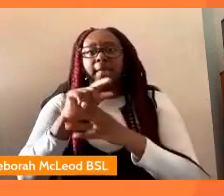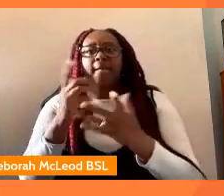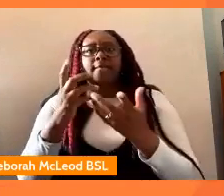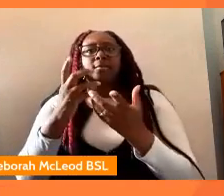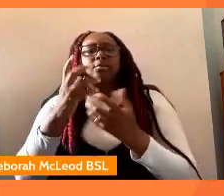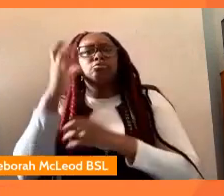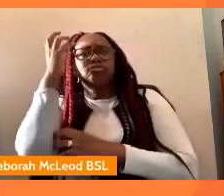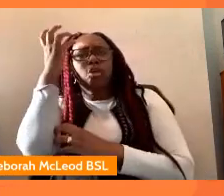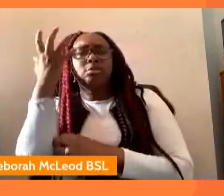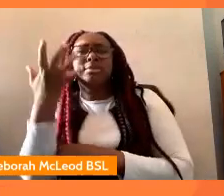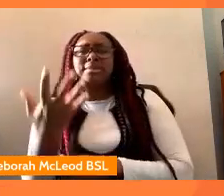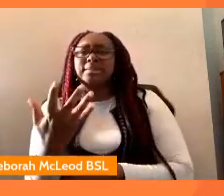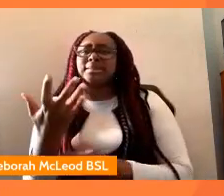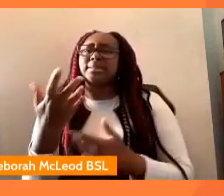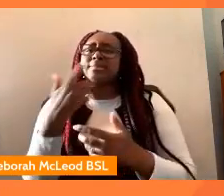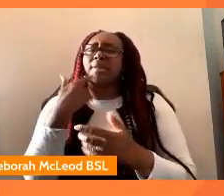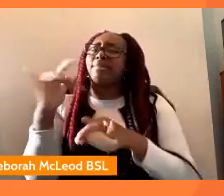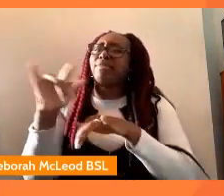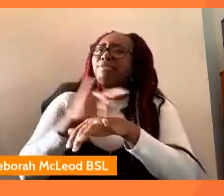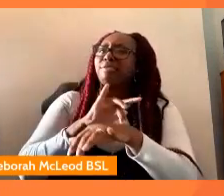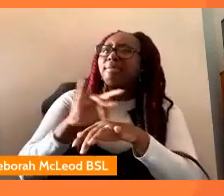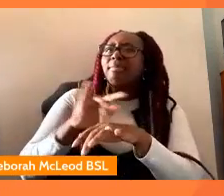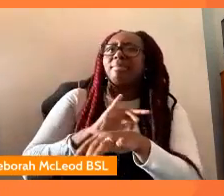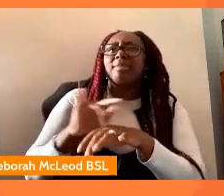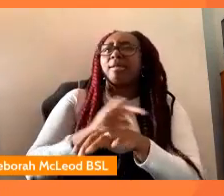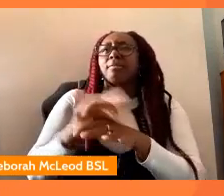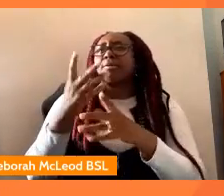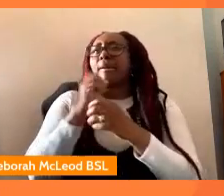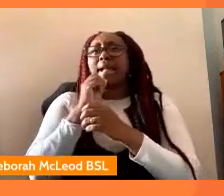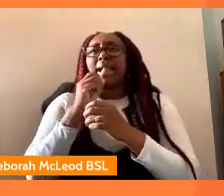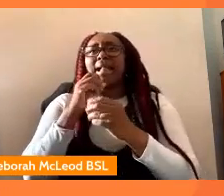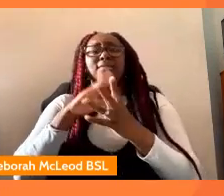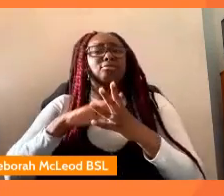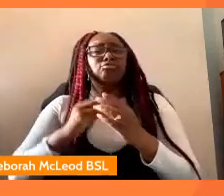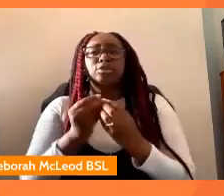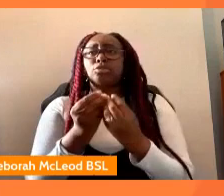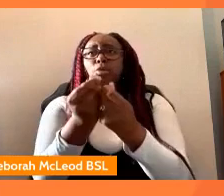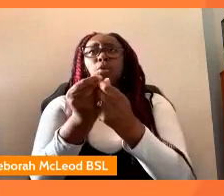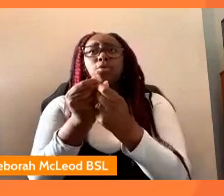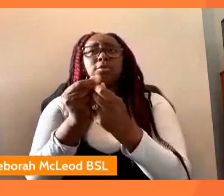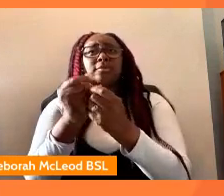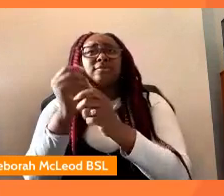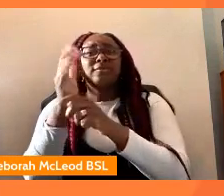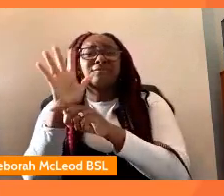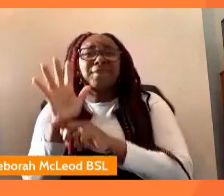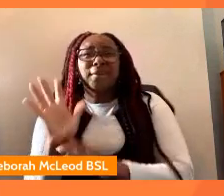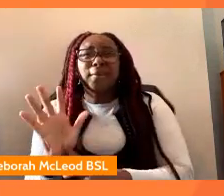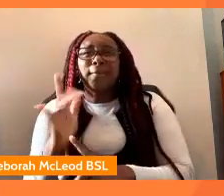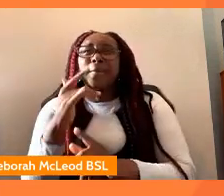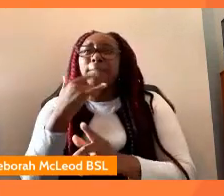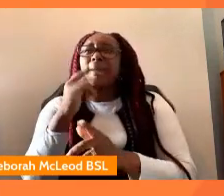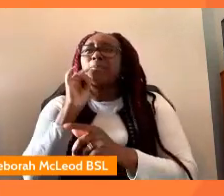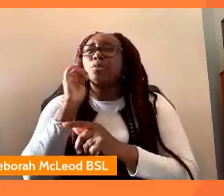Of course, as a theatre industry we don't have the resources for film, but if we are truly talking about equitable opportunity, the idea is